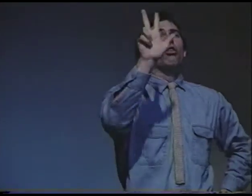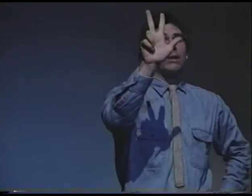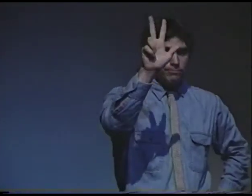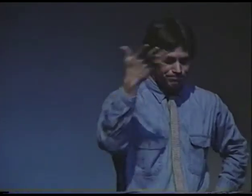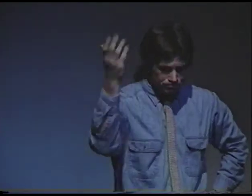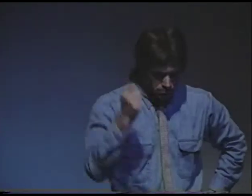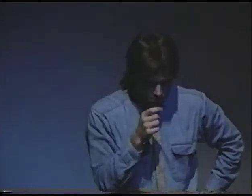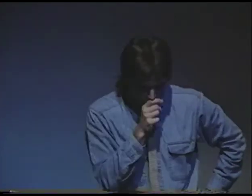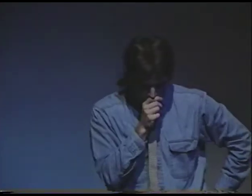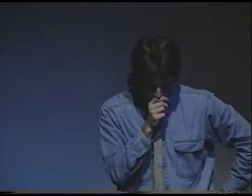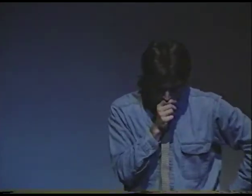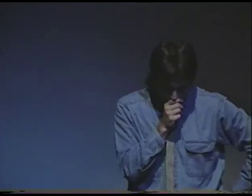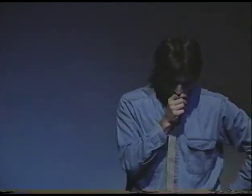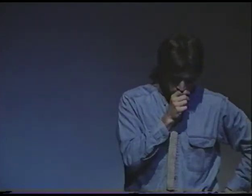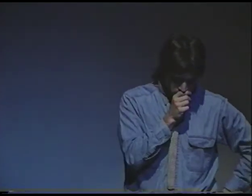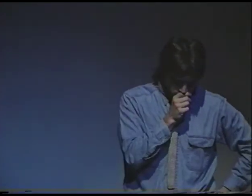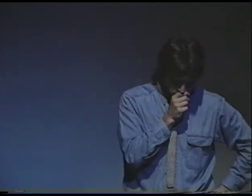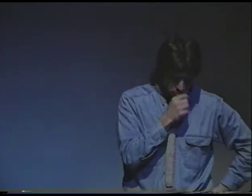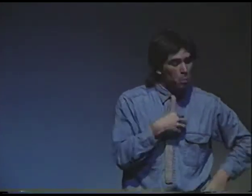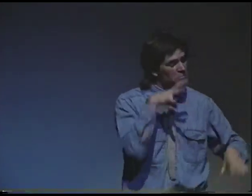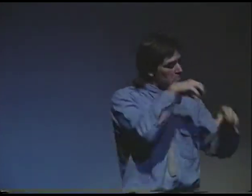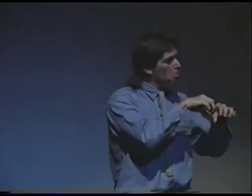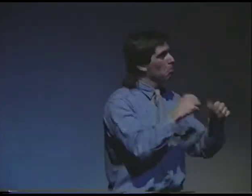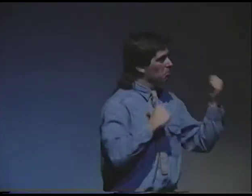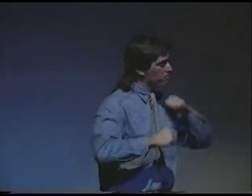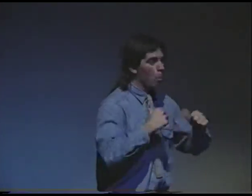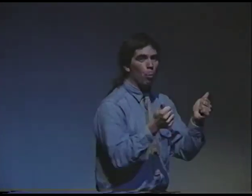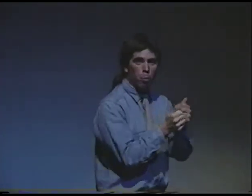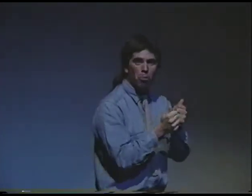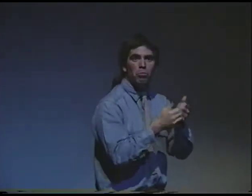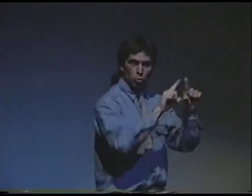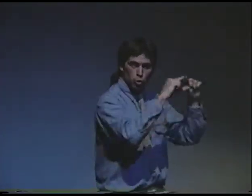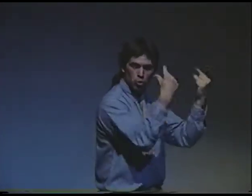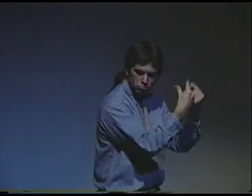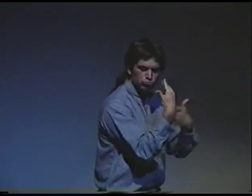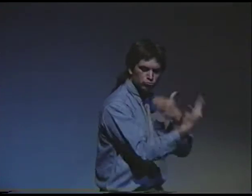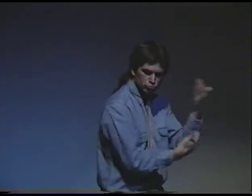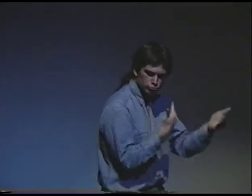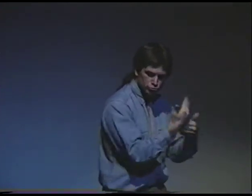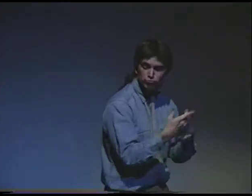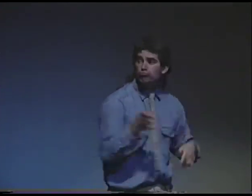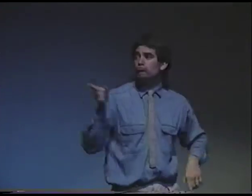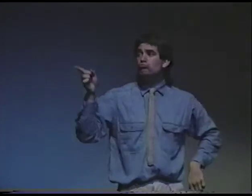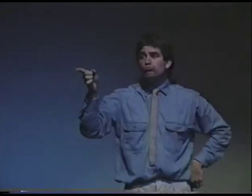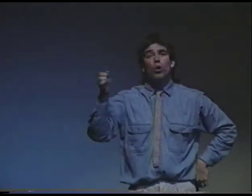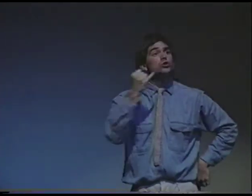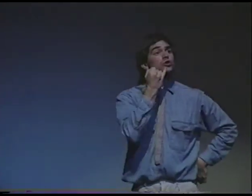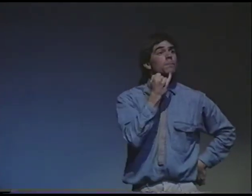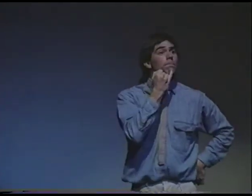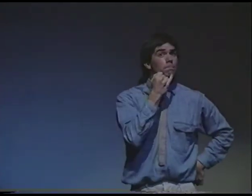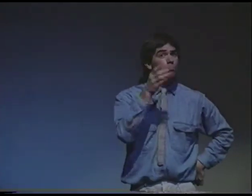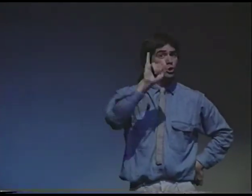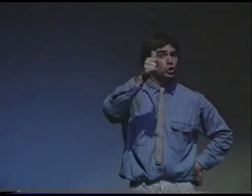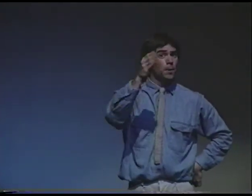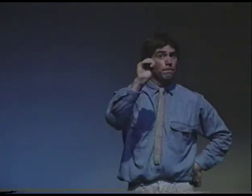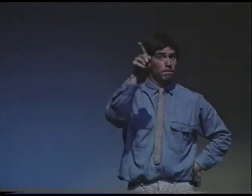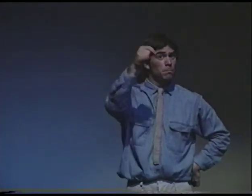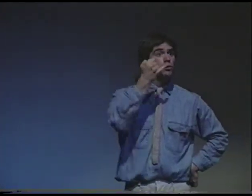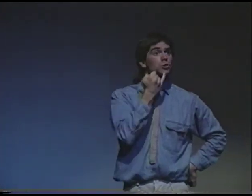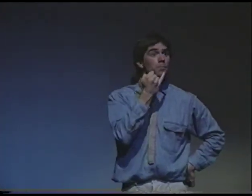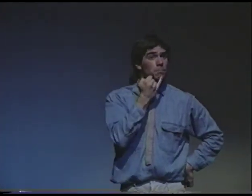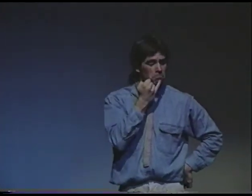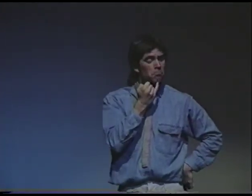Around 1983, I was in this performing group.